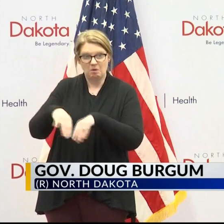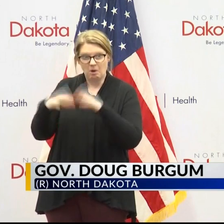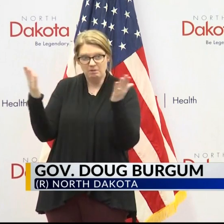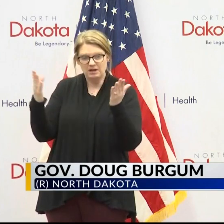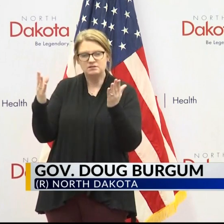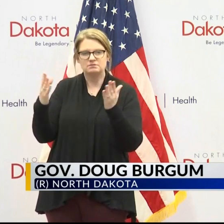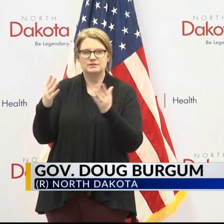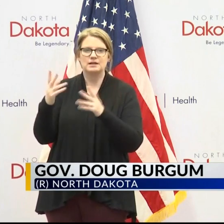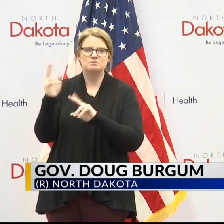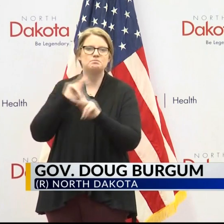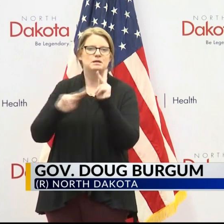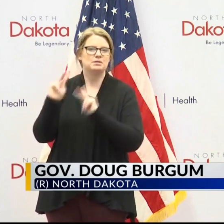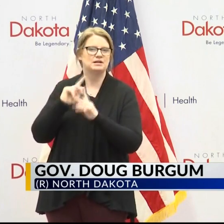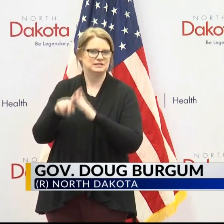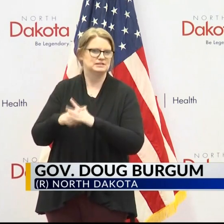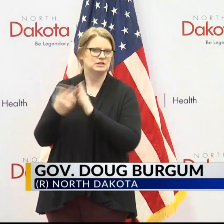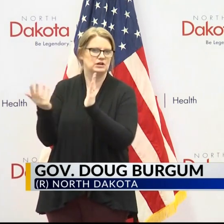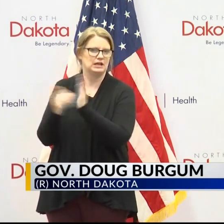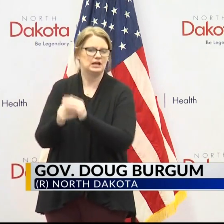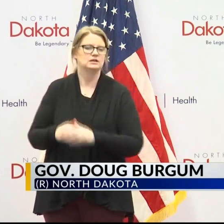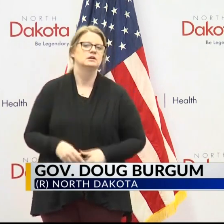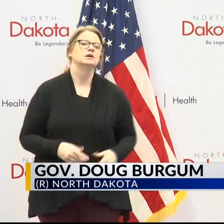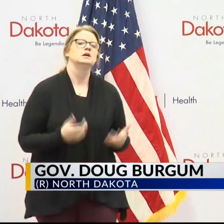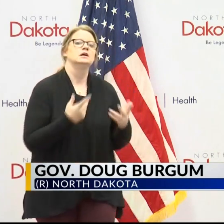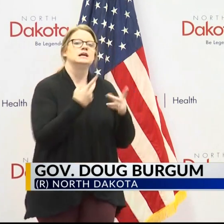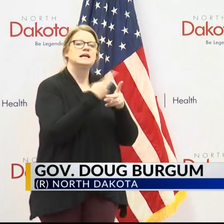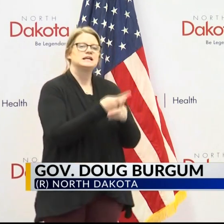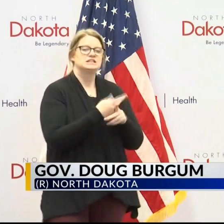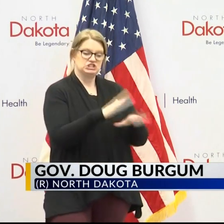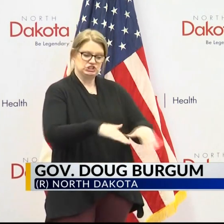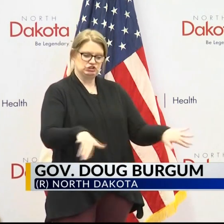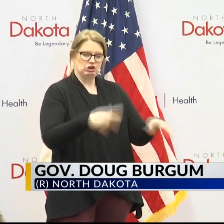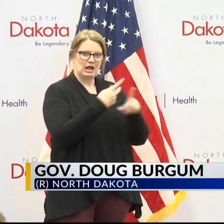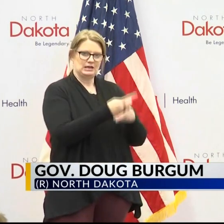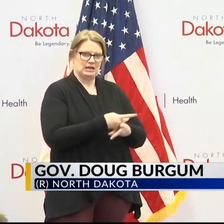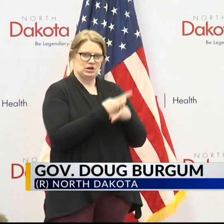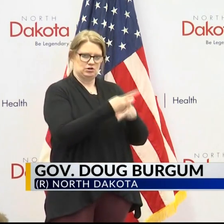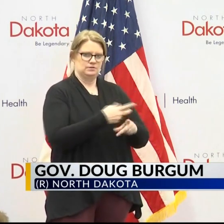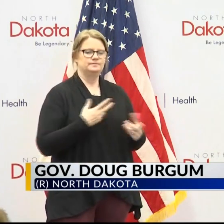PROCESS ONCE WE OPEN UP PHYSICAL APPOINTMENTS AT THE LOCATIONS.